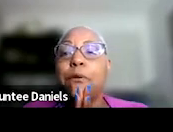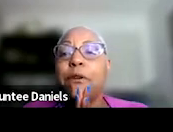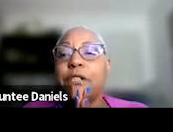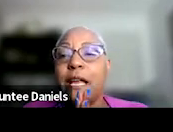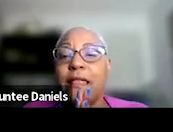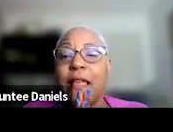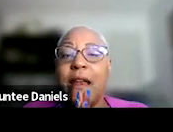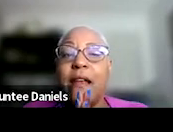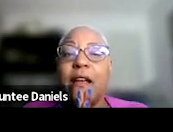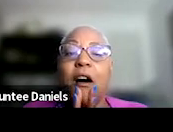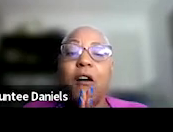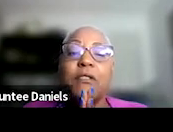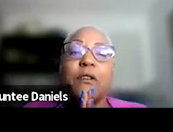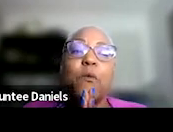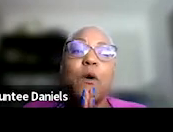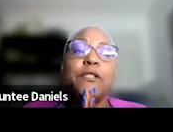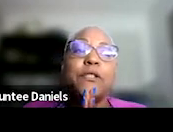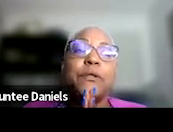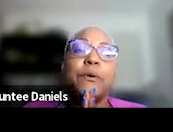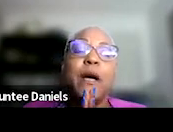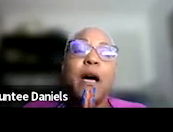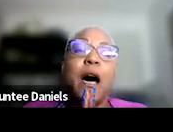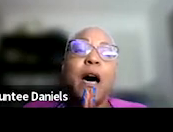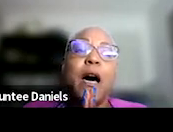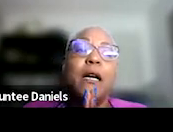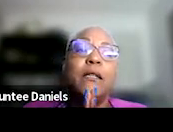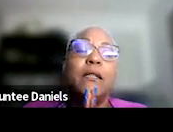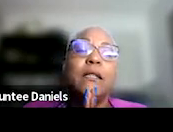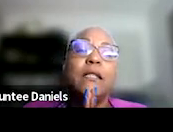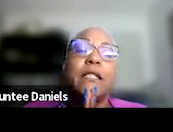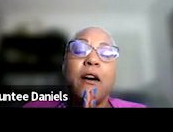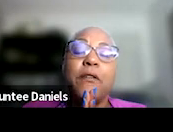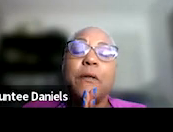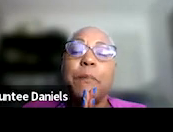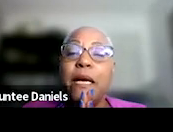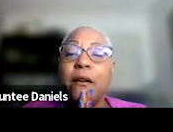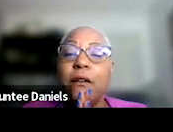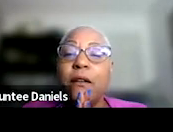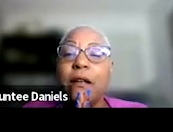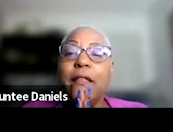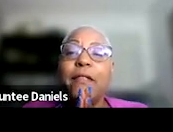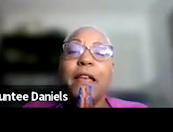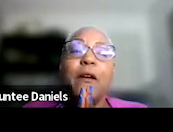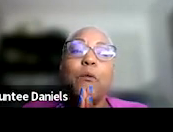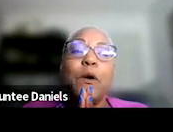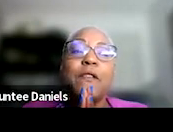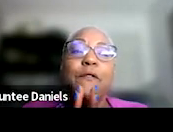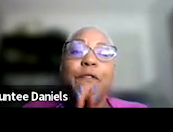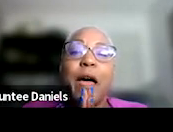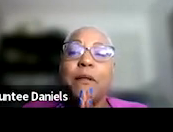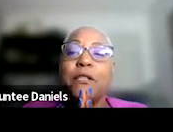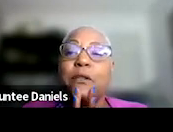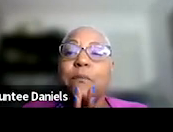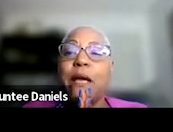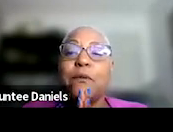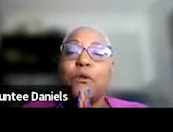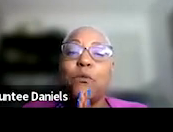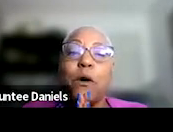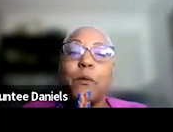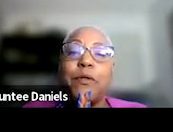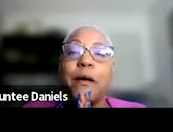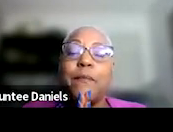I appreciate that. I also want to tell The Peale that it was fabulous to be able to work with